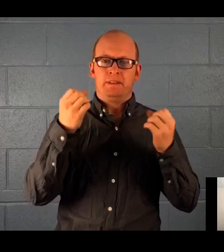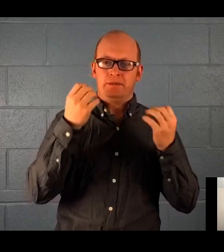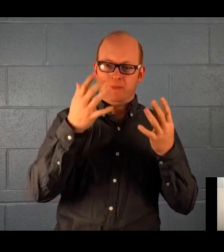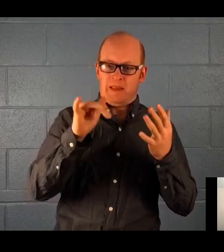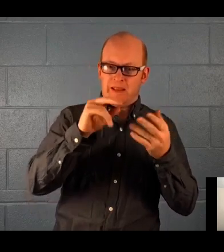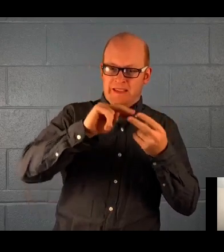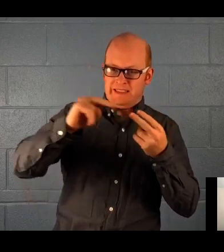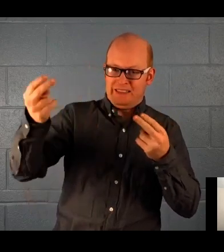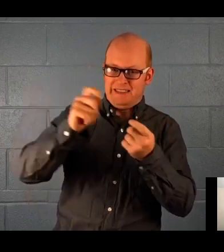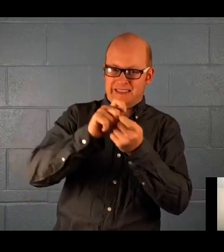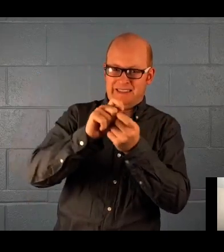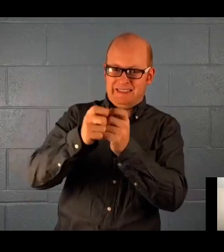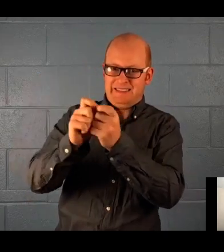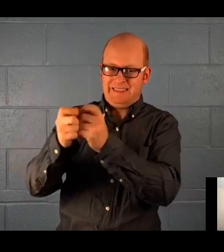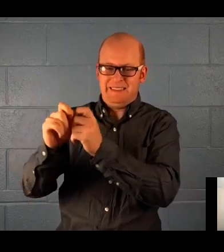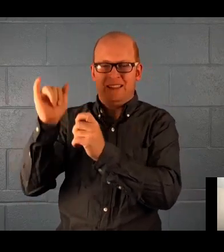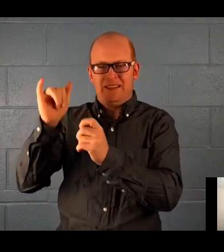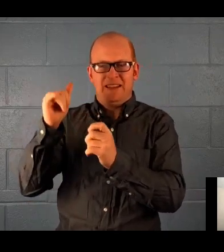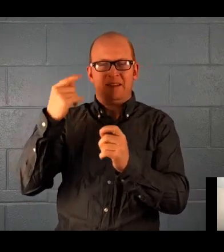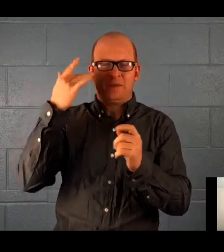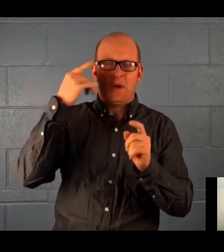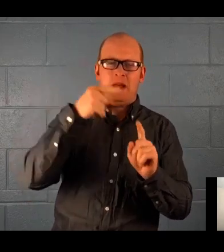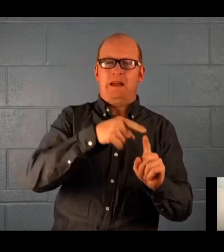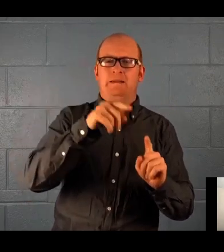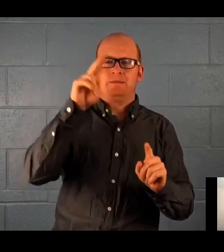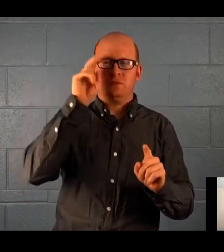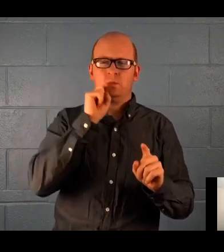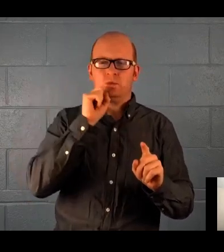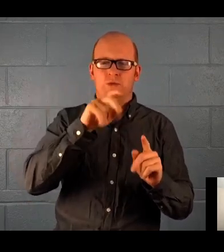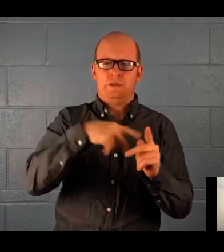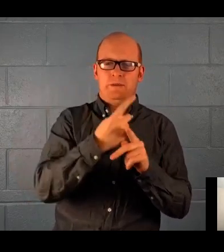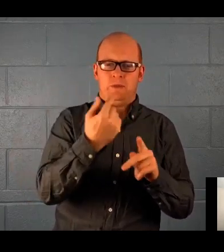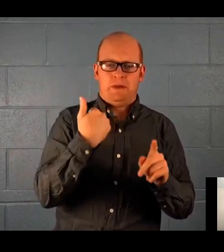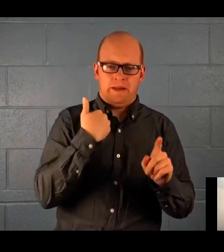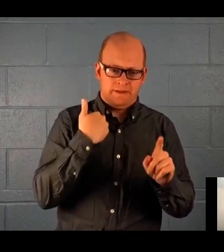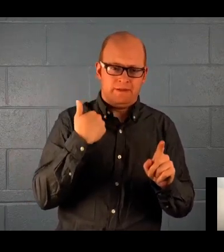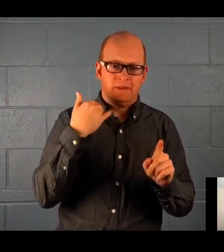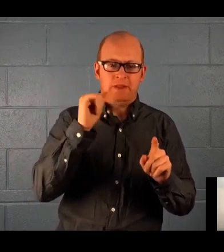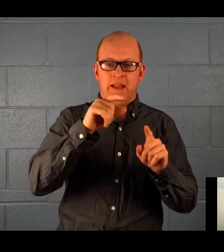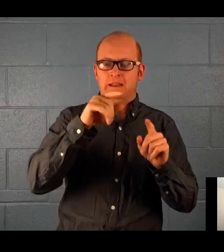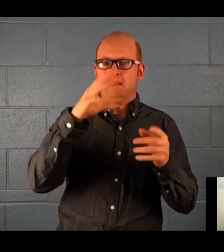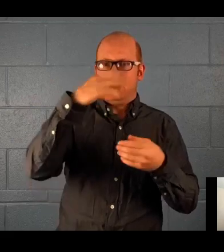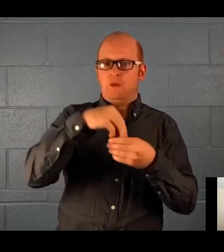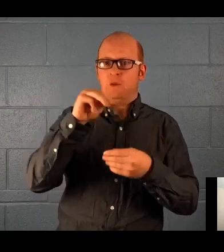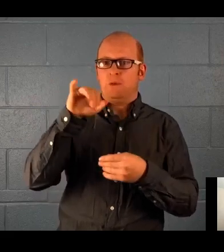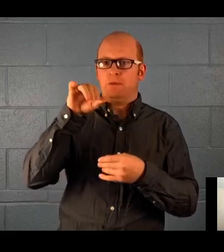Mutations and multiple genes can account for type 1 Usher syndrome, including myosin VIIA.